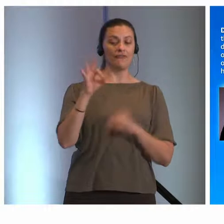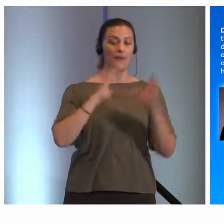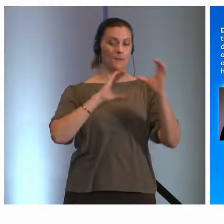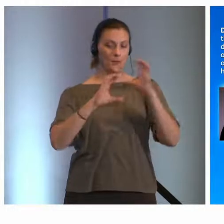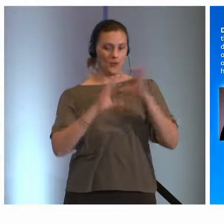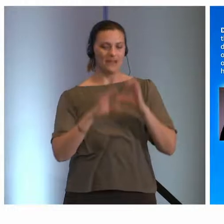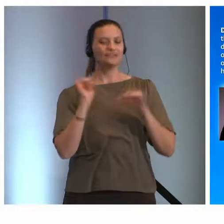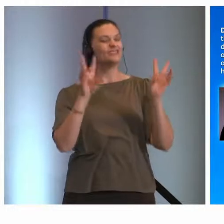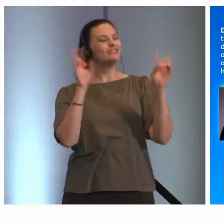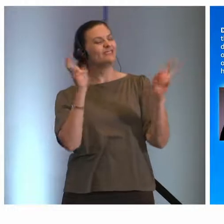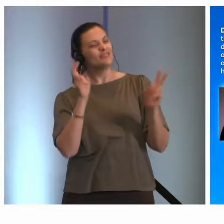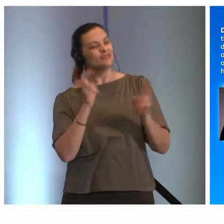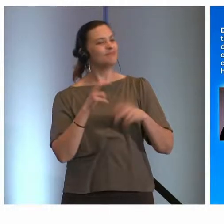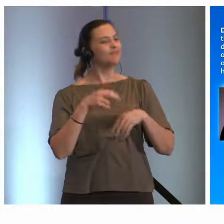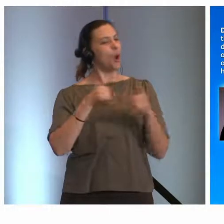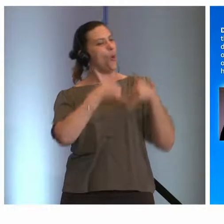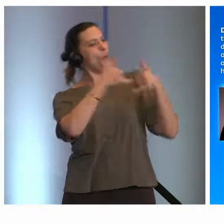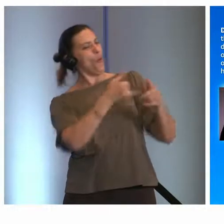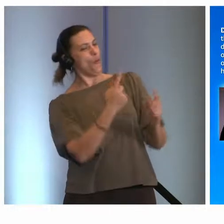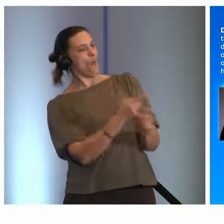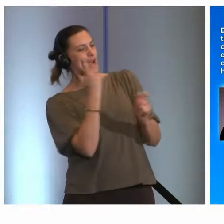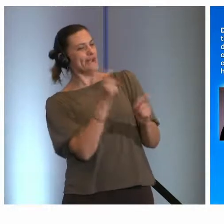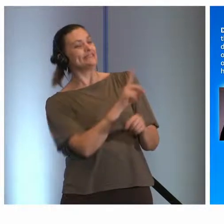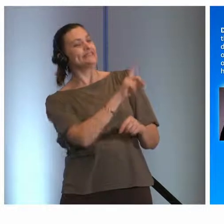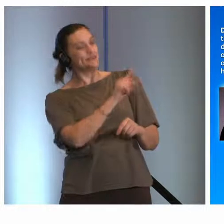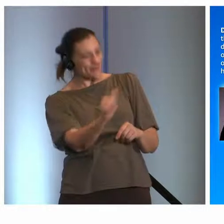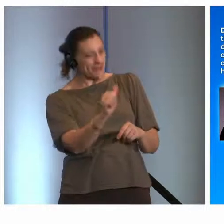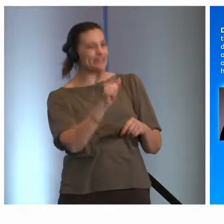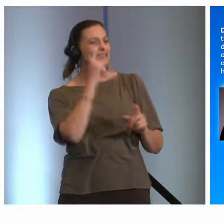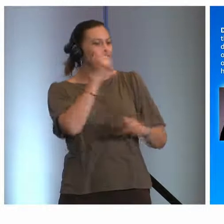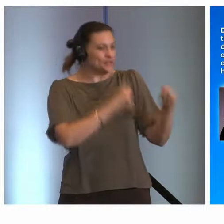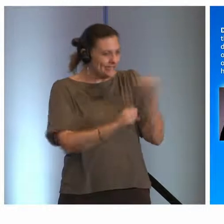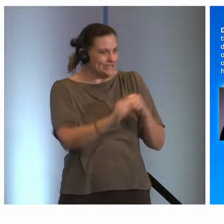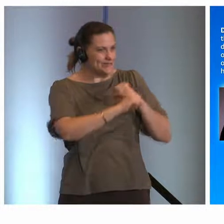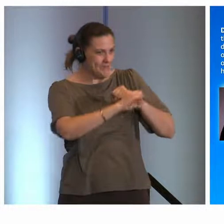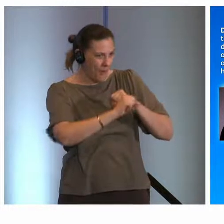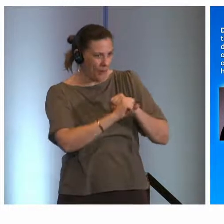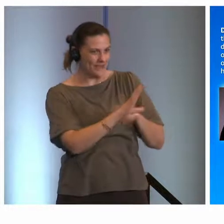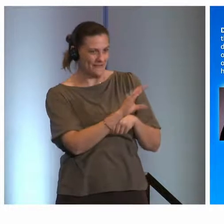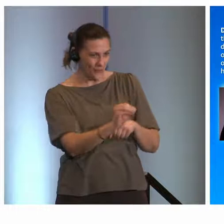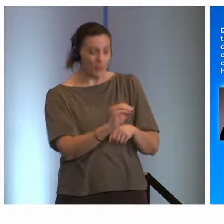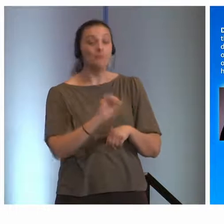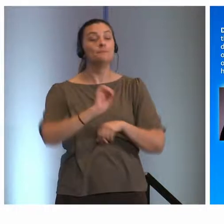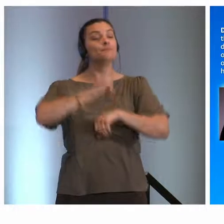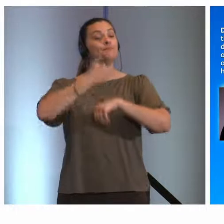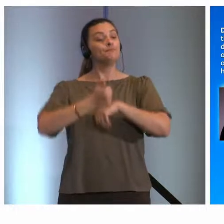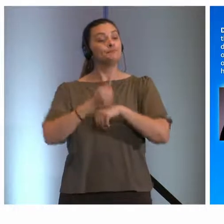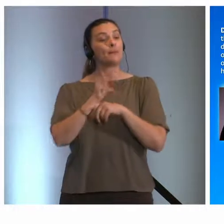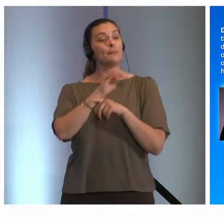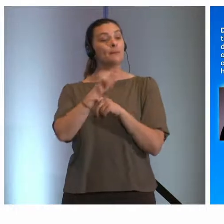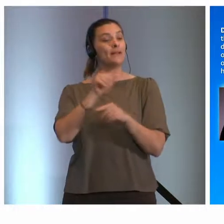disability advocacy but Tari is CEO of her company, an award-winning disability inclusive diversity,